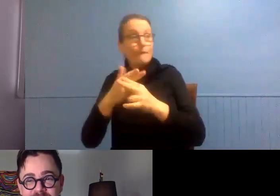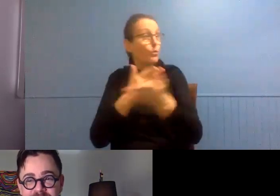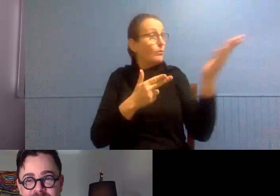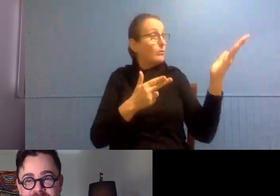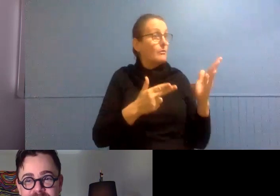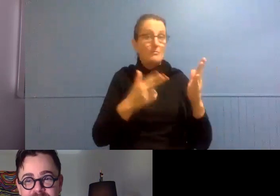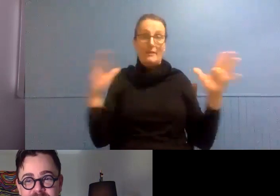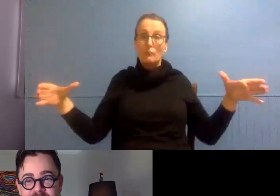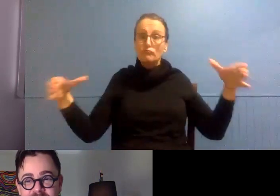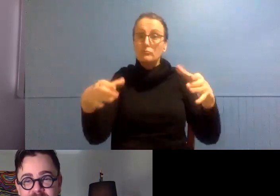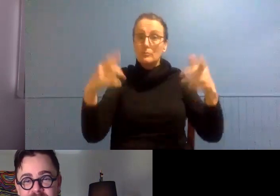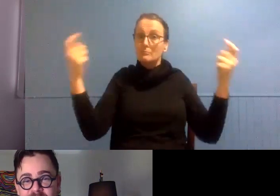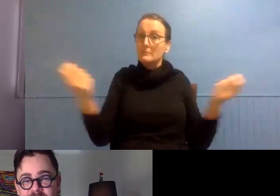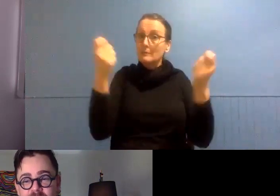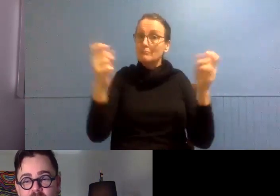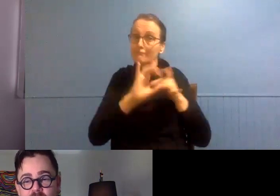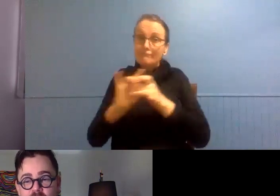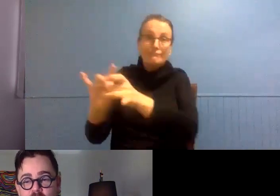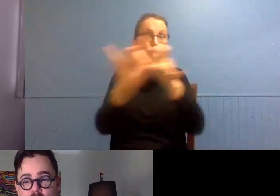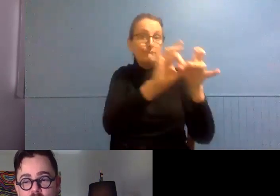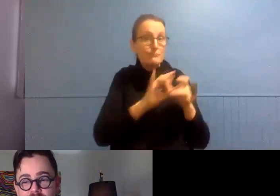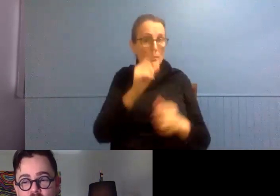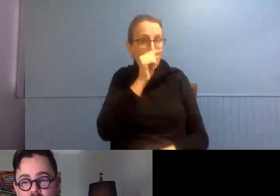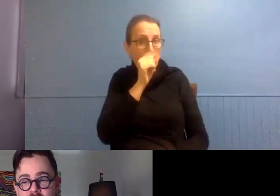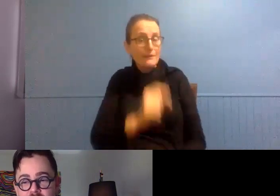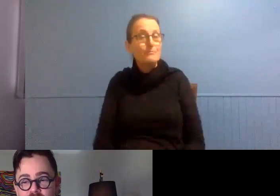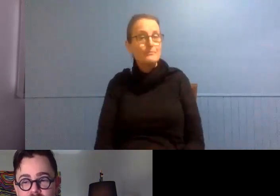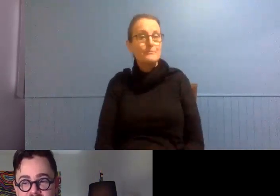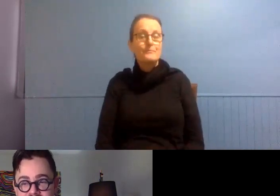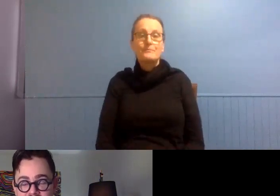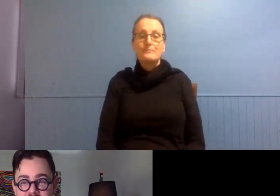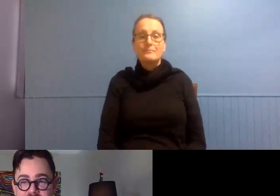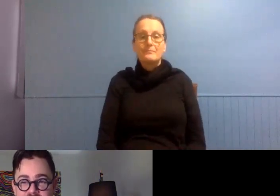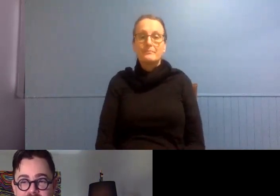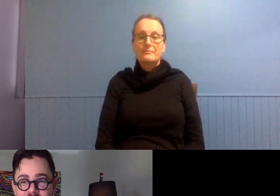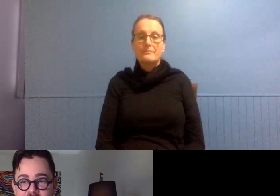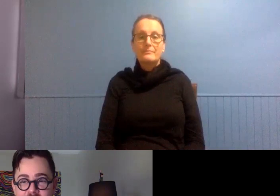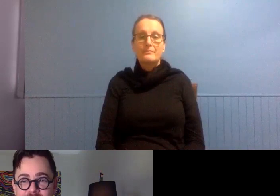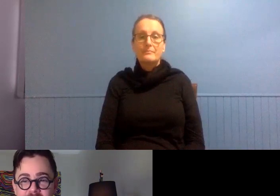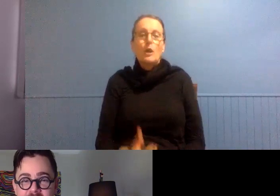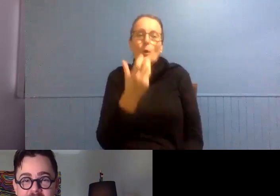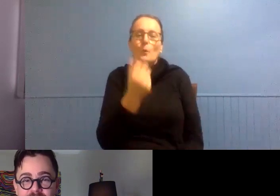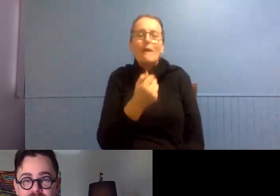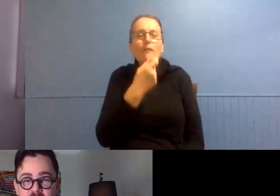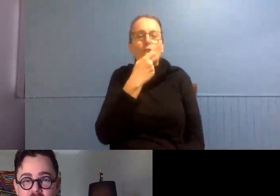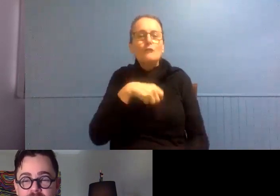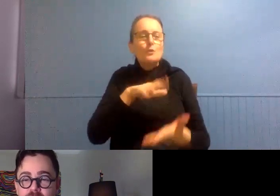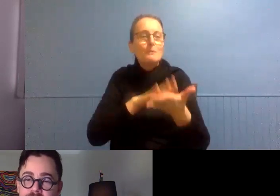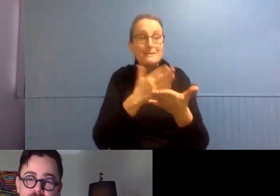IAN RT We've got a few minutes left. And we've got a wonderful